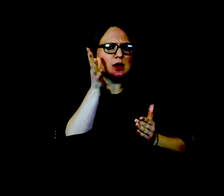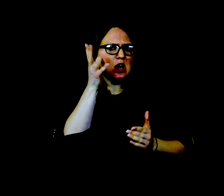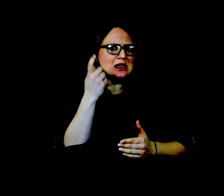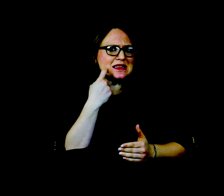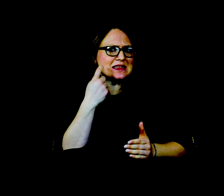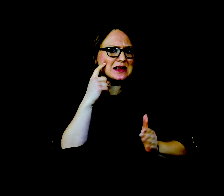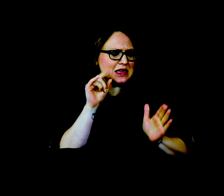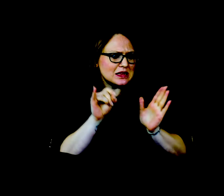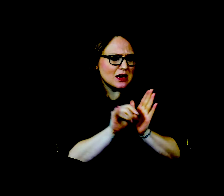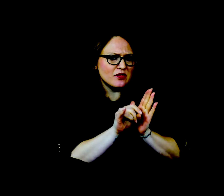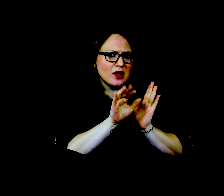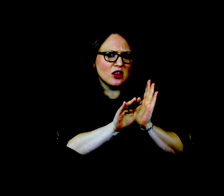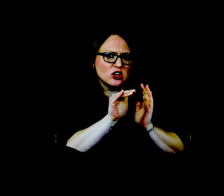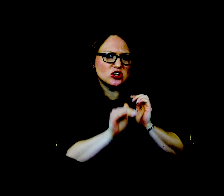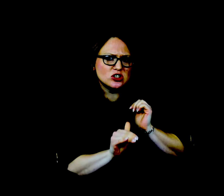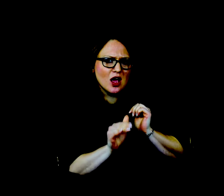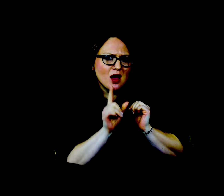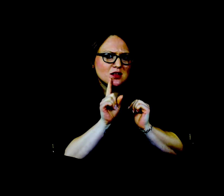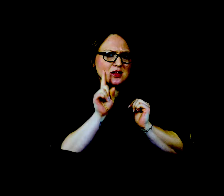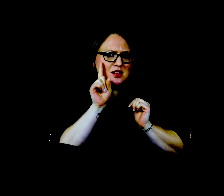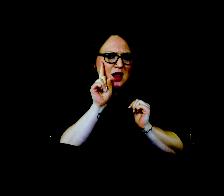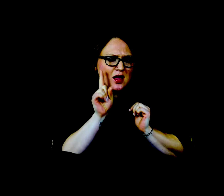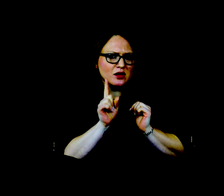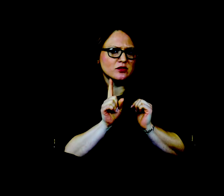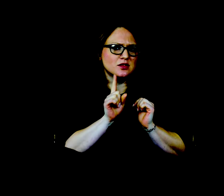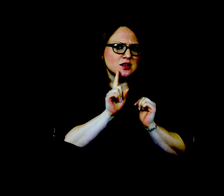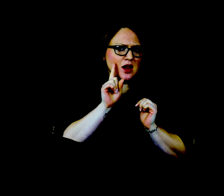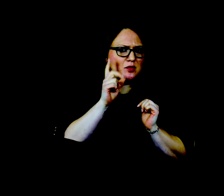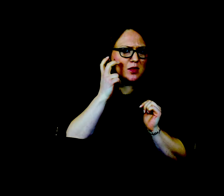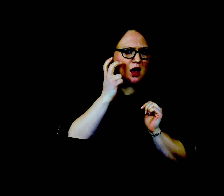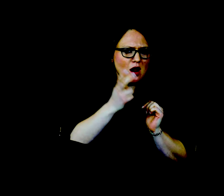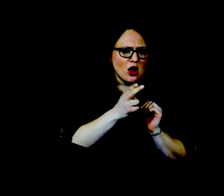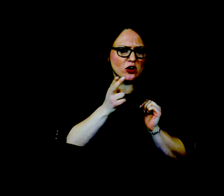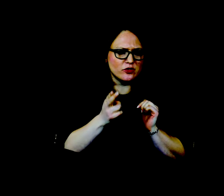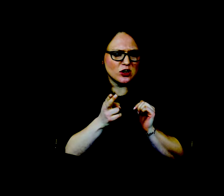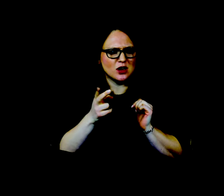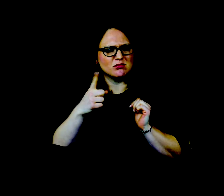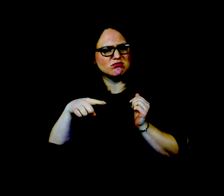Parent to Parent Support provide resources and